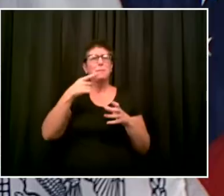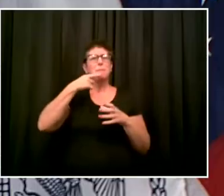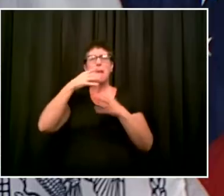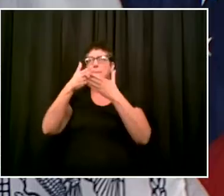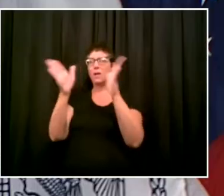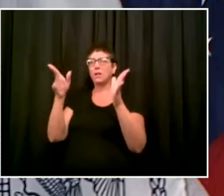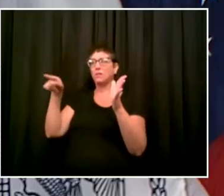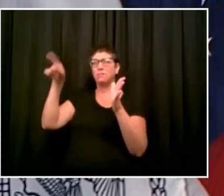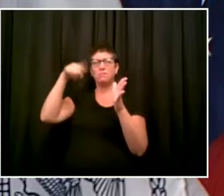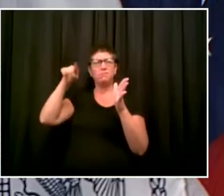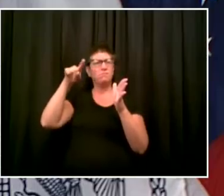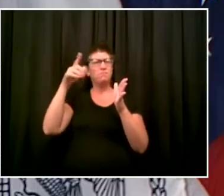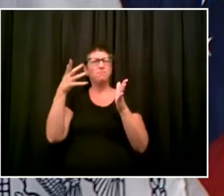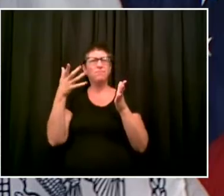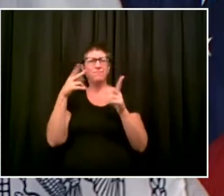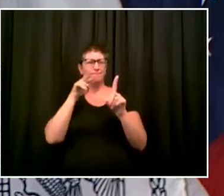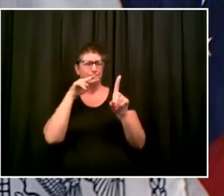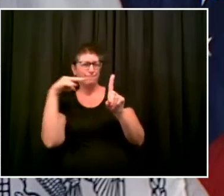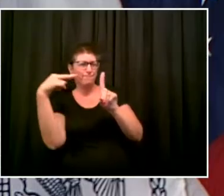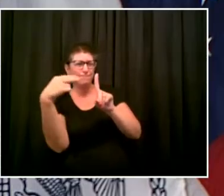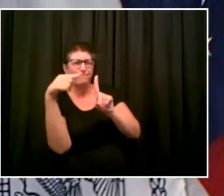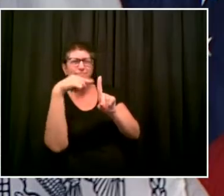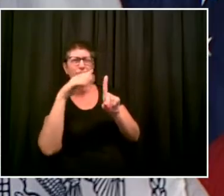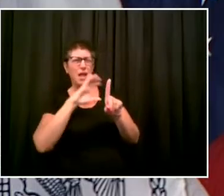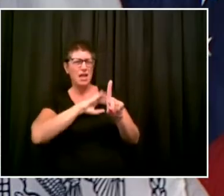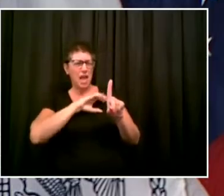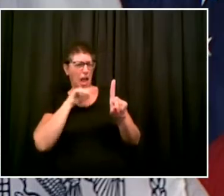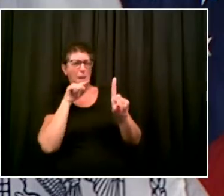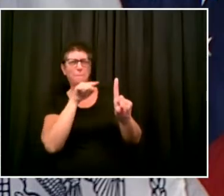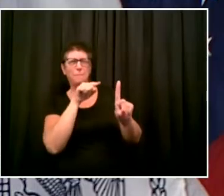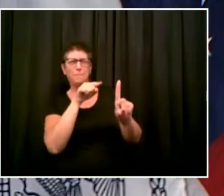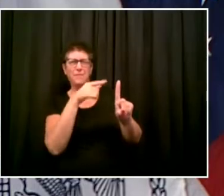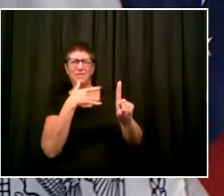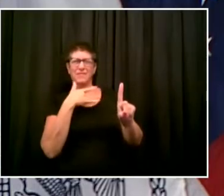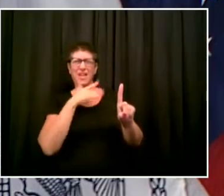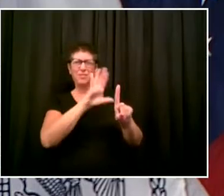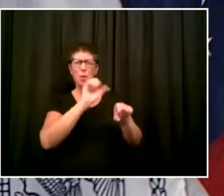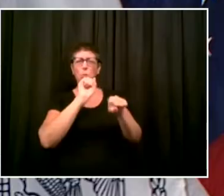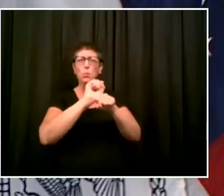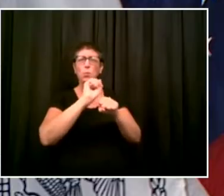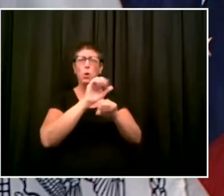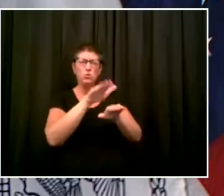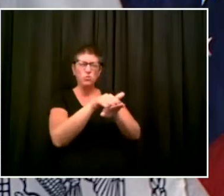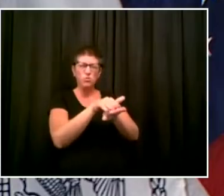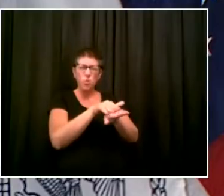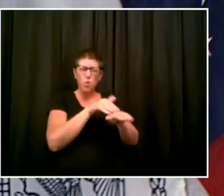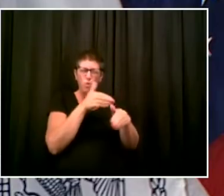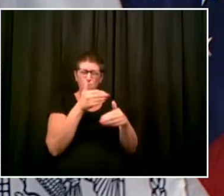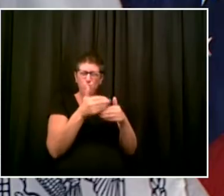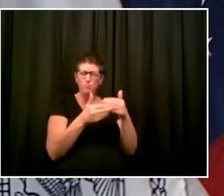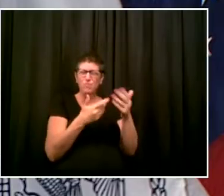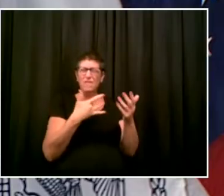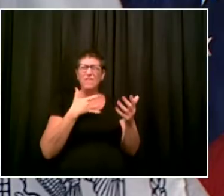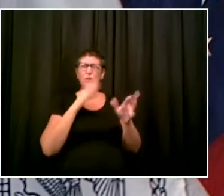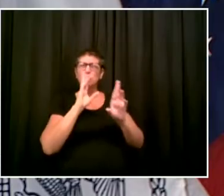I STRESS THE WD ORPECERPIOTN, THAT THERE'S SOME KIND OF A JOB SLOWDOWN. I KNOW THE COMMISSIONER HAS